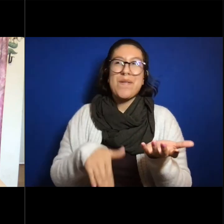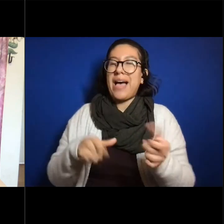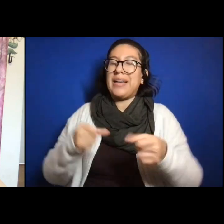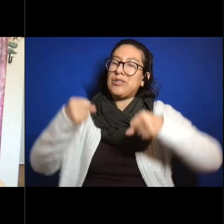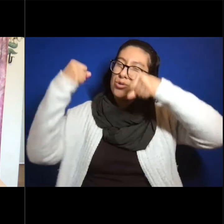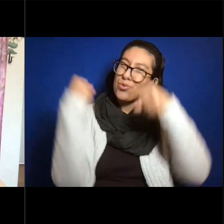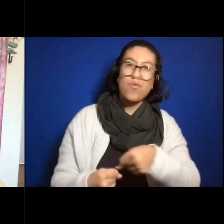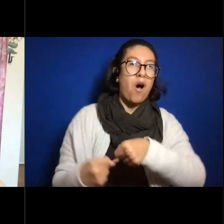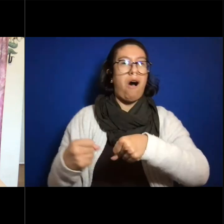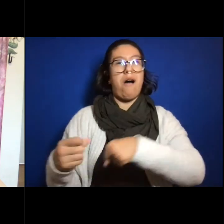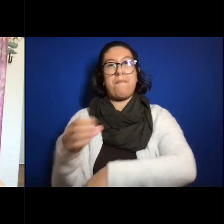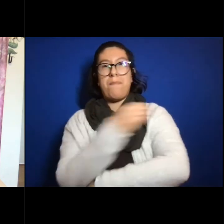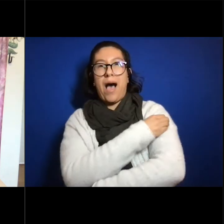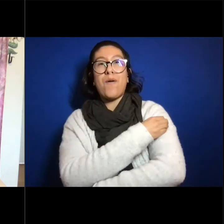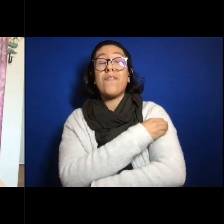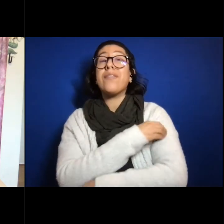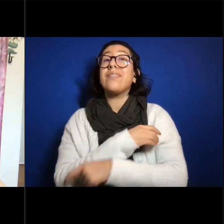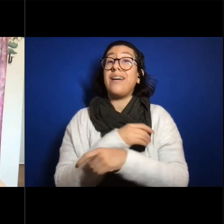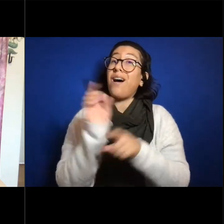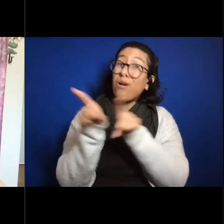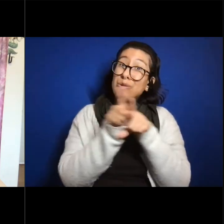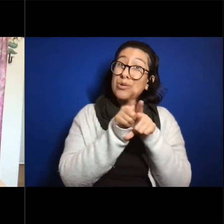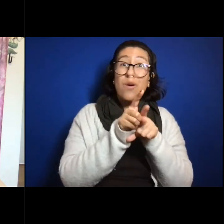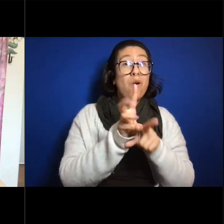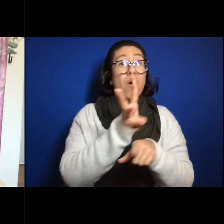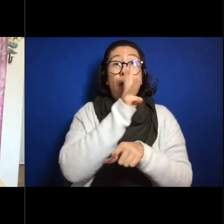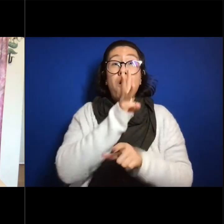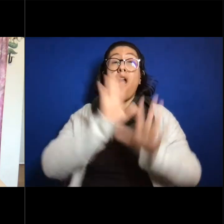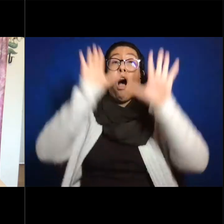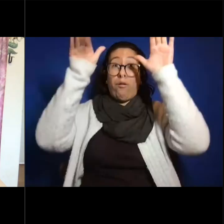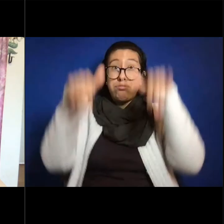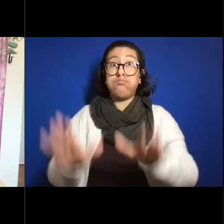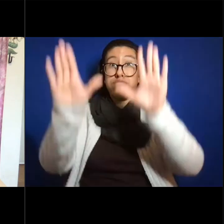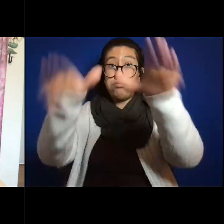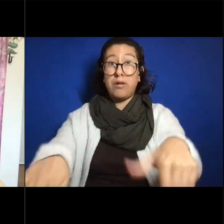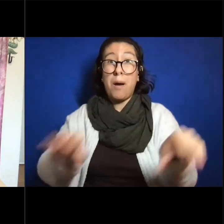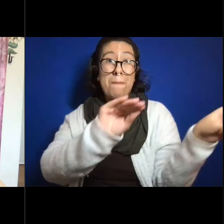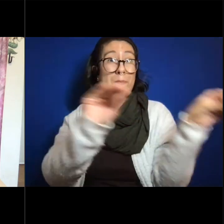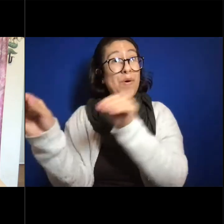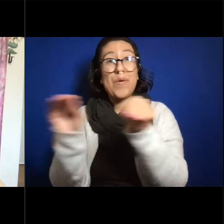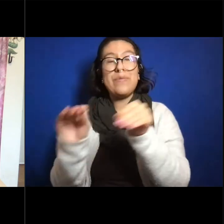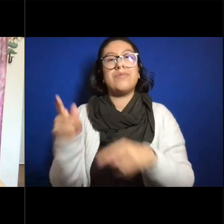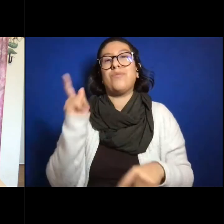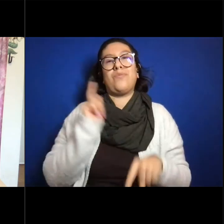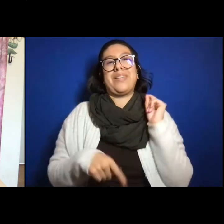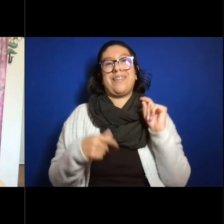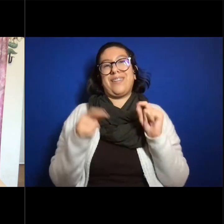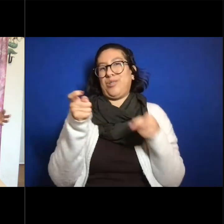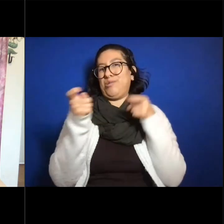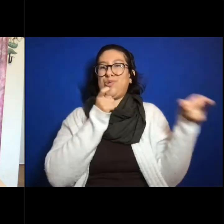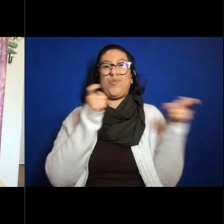and especially moving water has so much force behind it that we can't always stop it. And so if we can allow it to come in